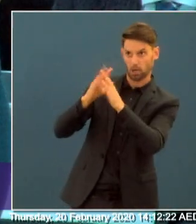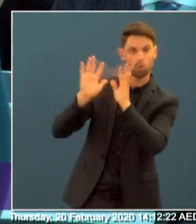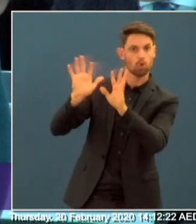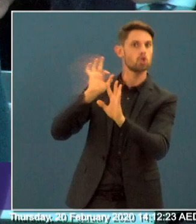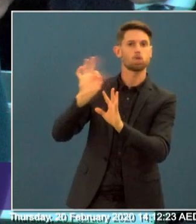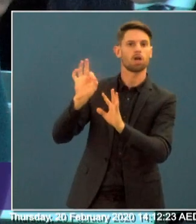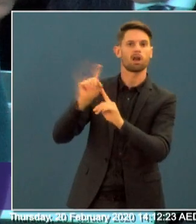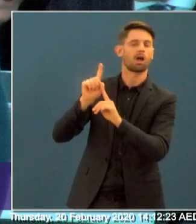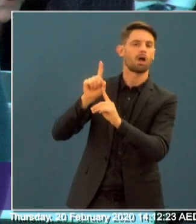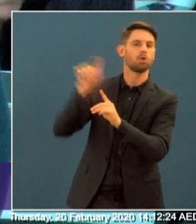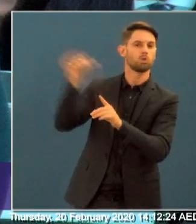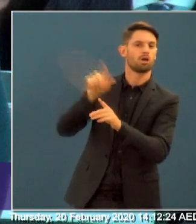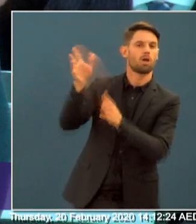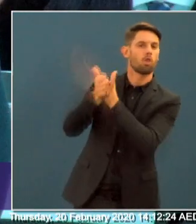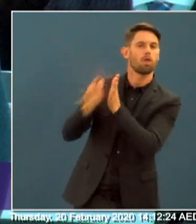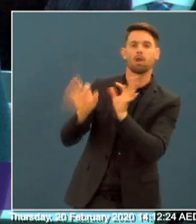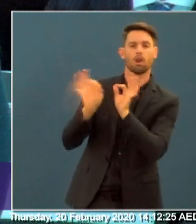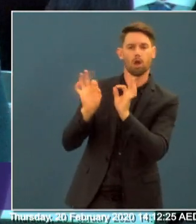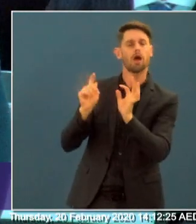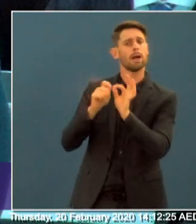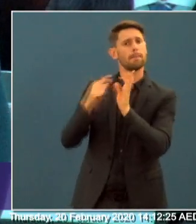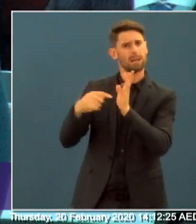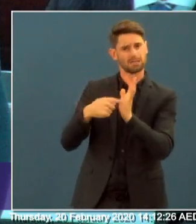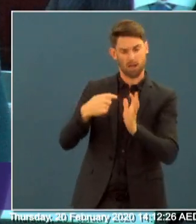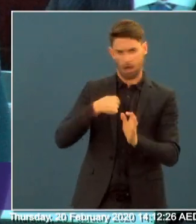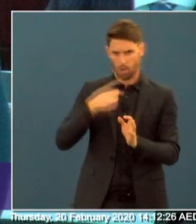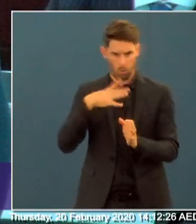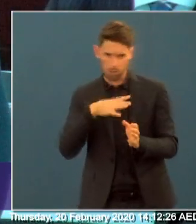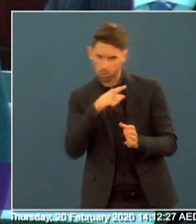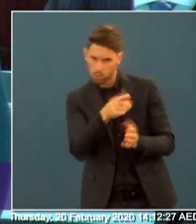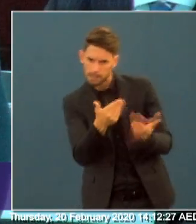trying to understand why it would take a 10-year process